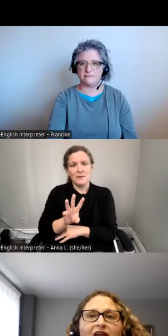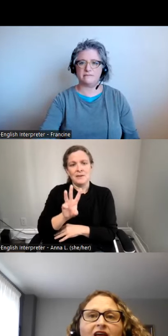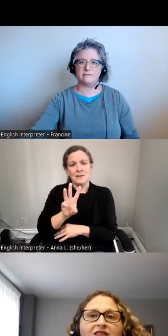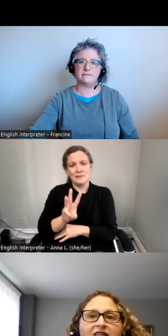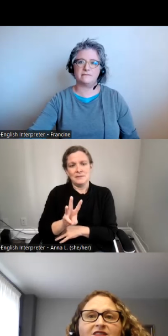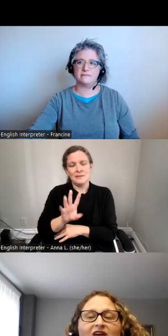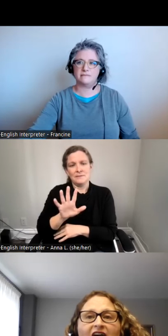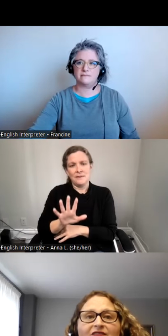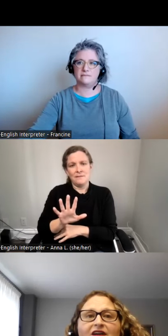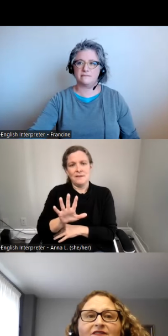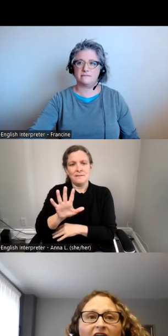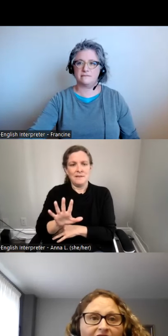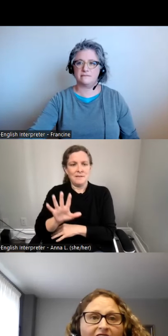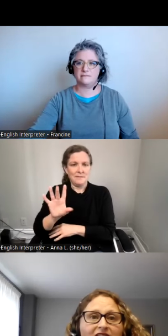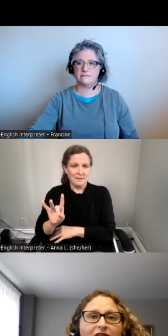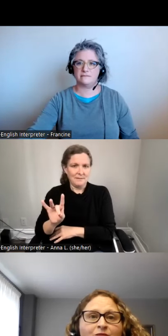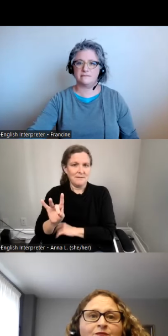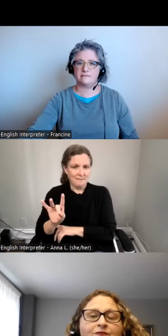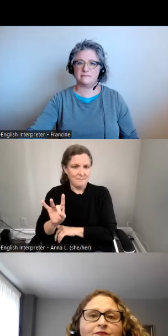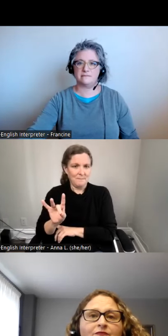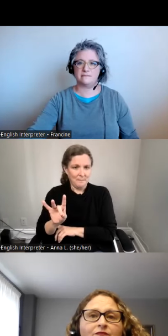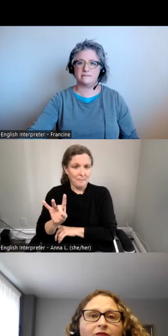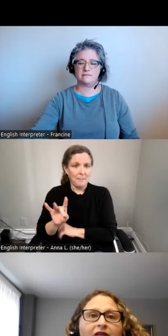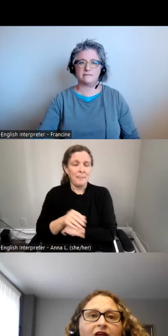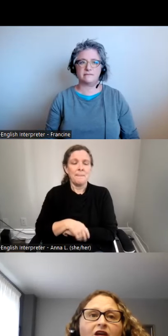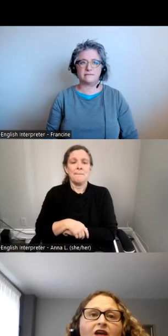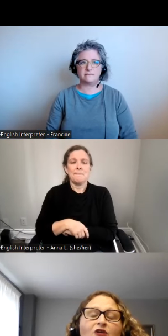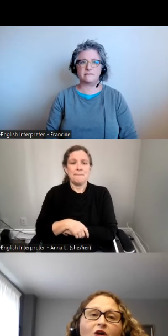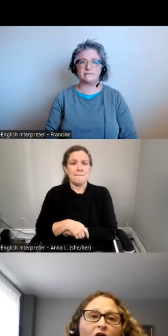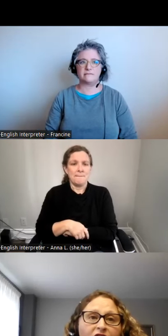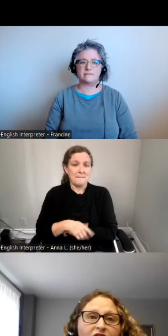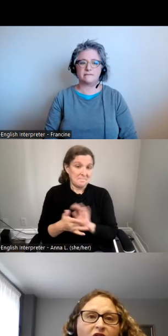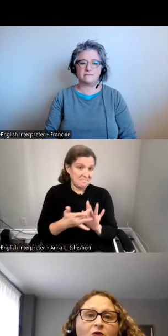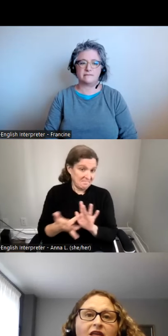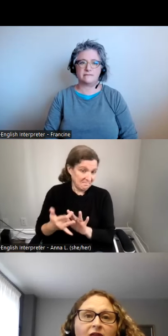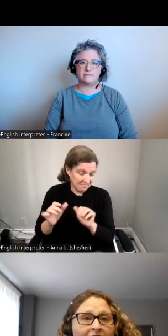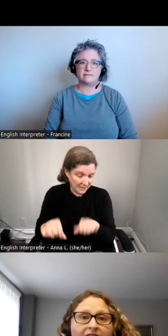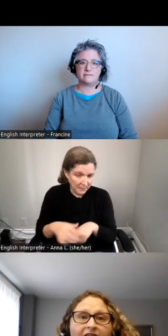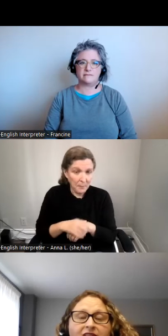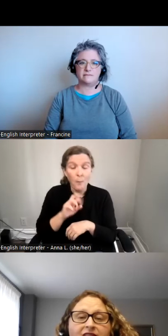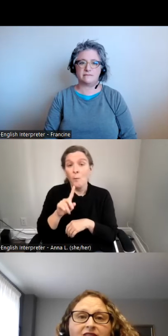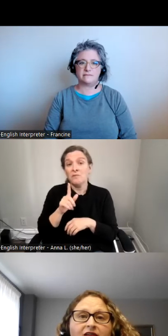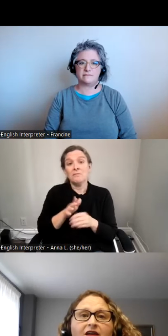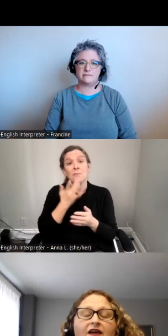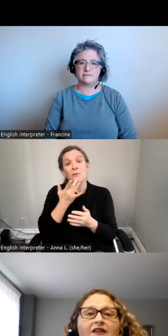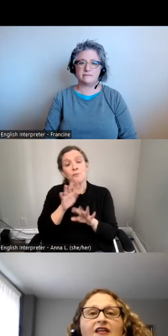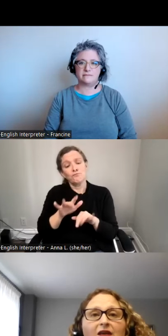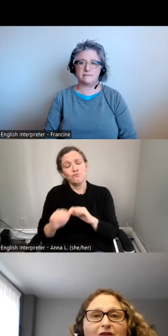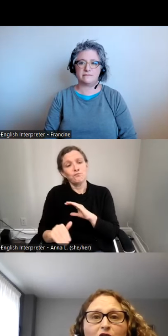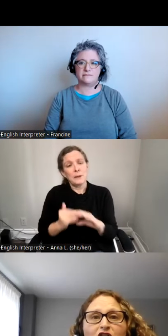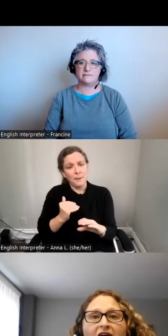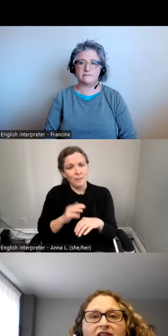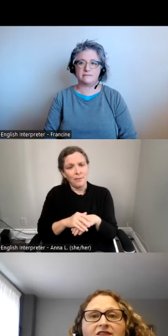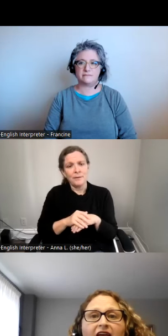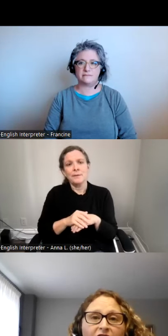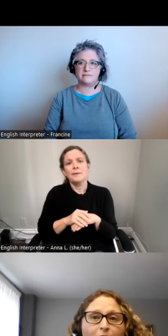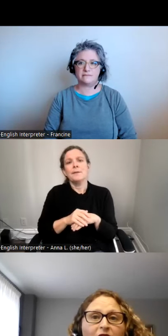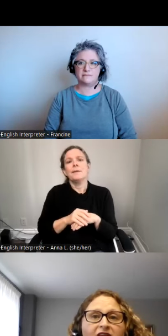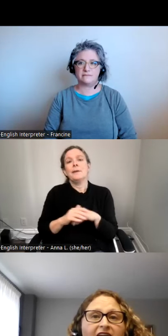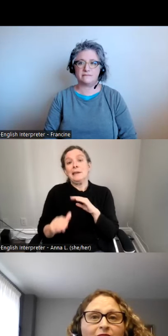Or toll free at